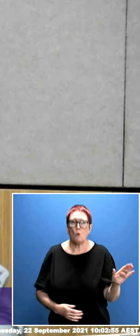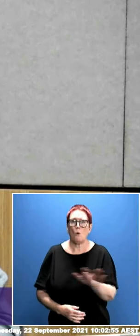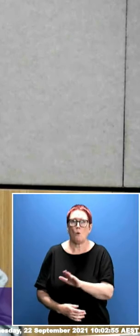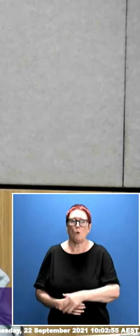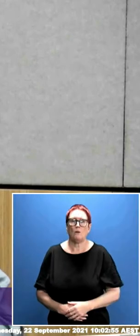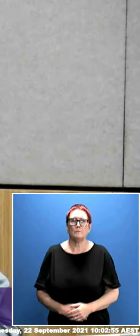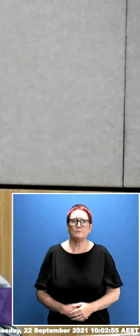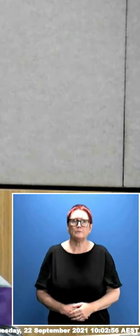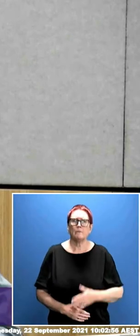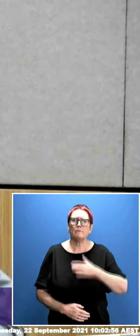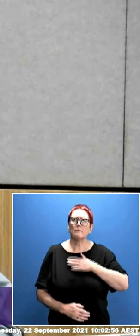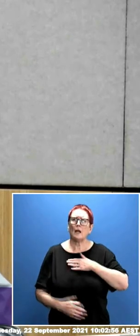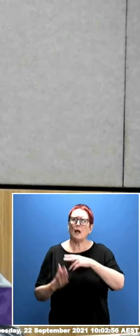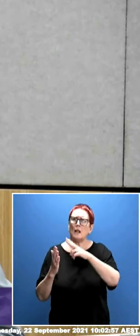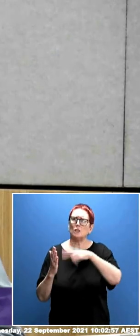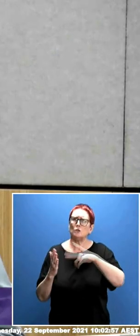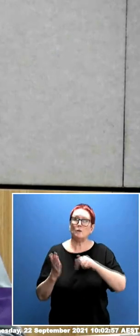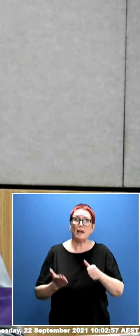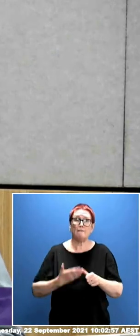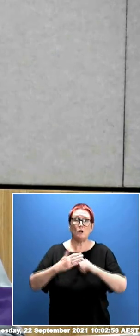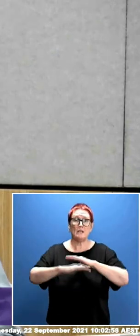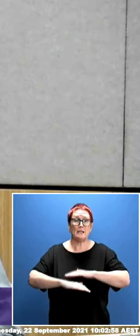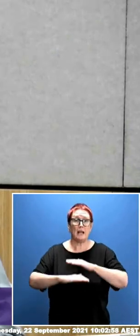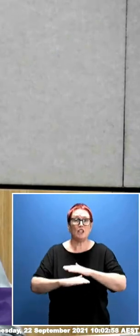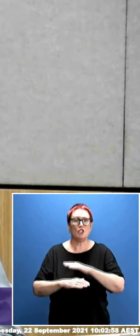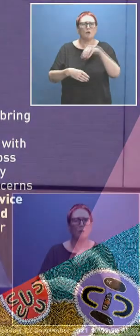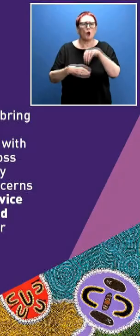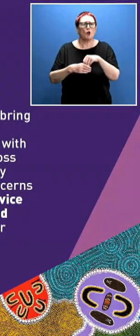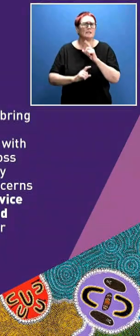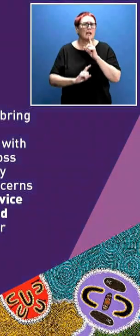I would now like to read the First Nations content warning.